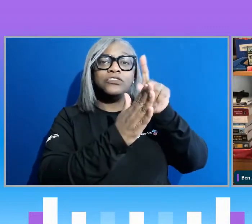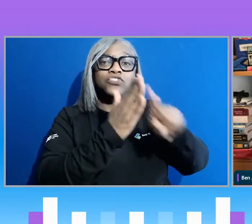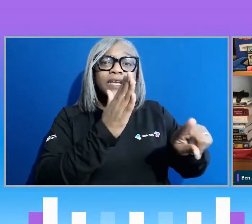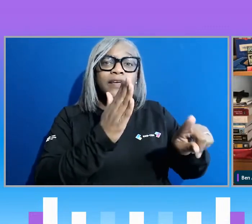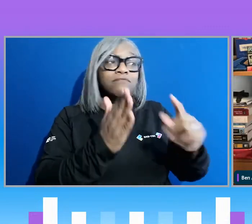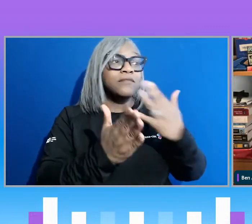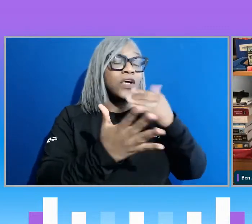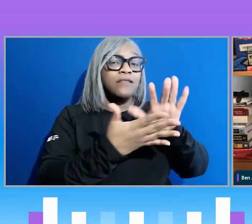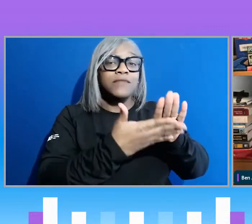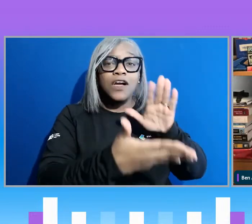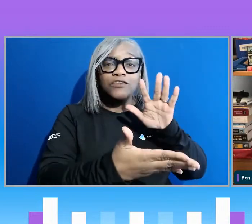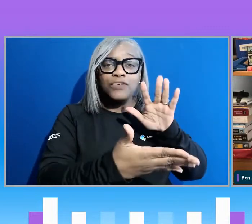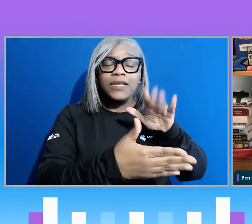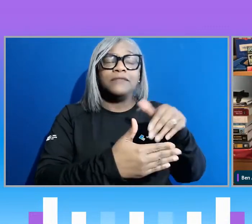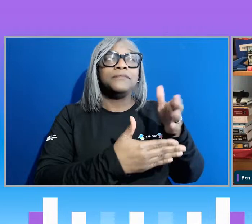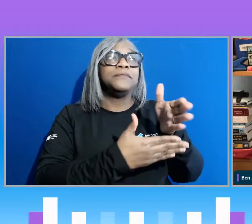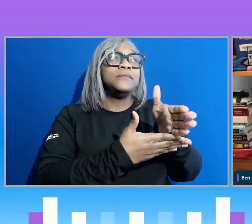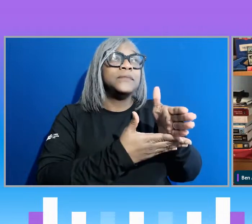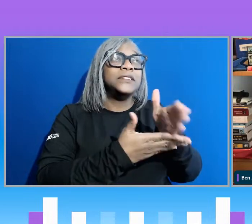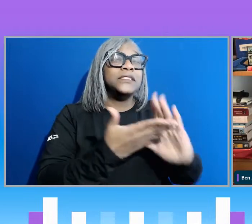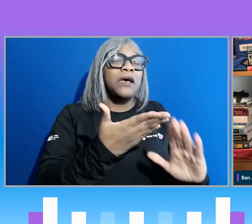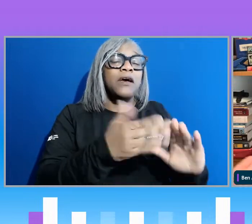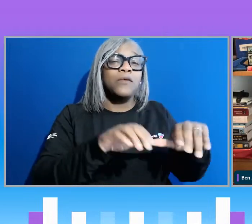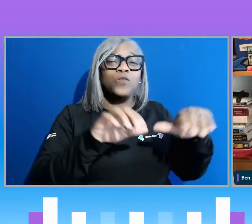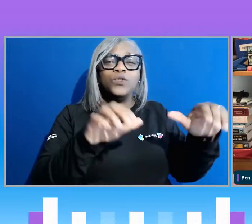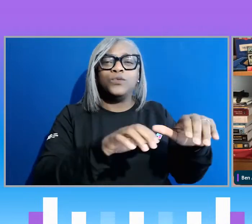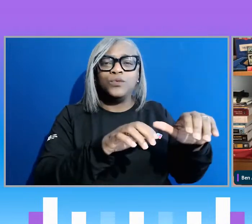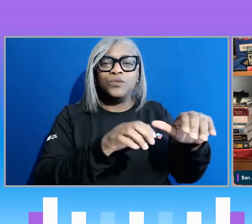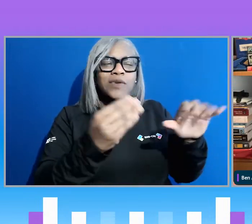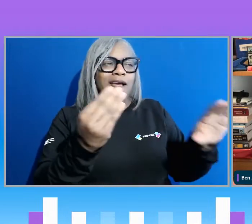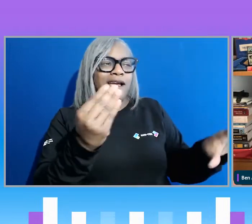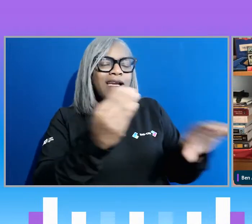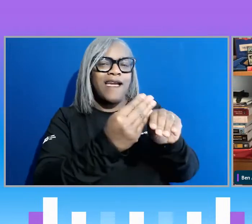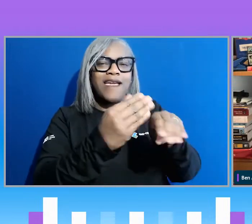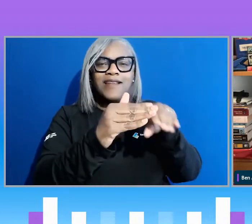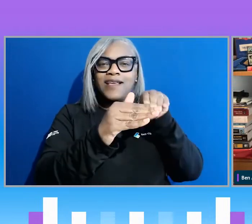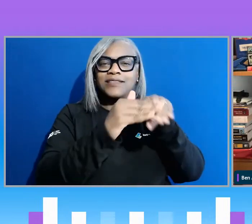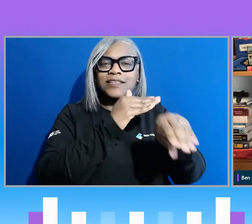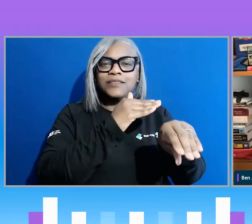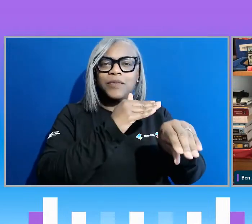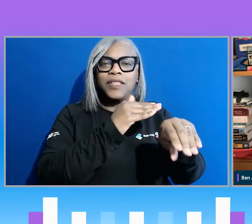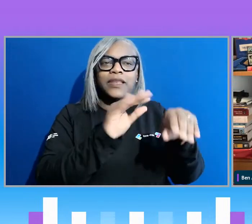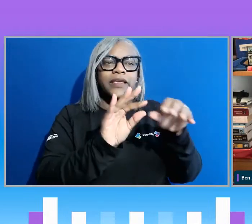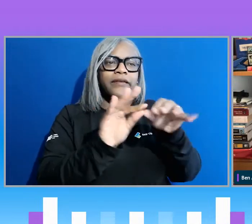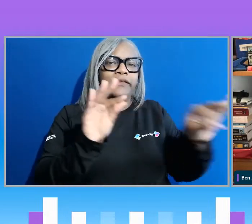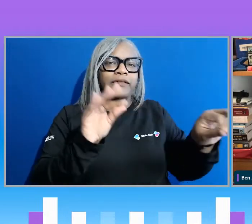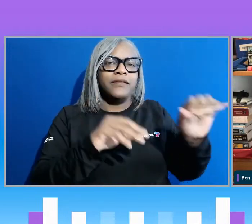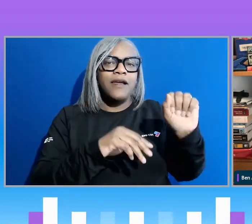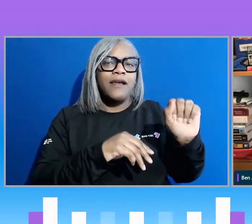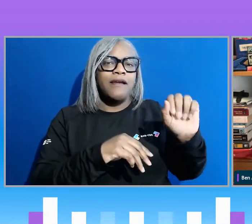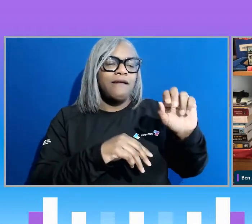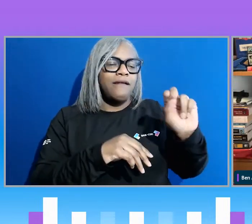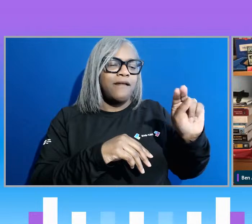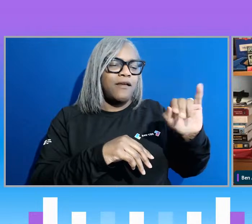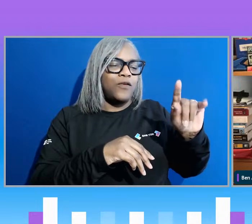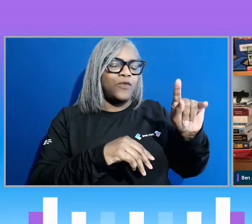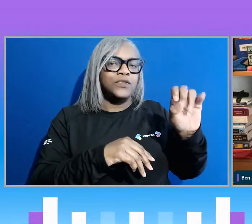like check your color contrast and things like that. Some of them are also set up to do things like adding accessibility